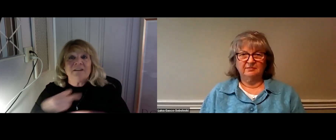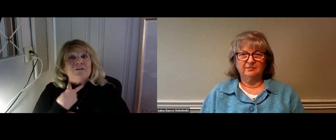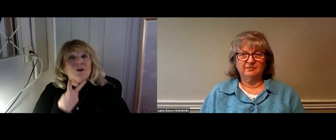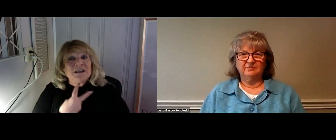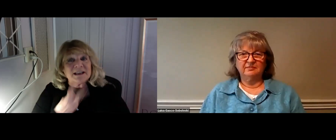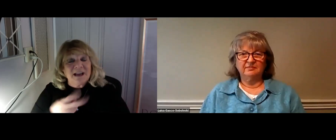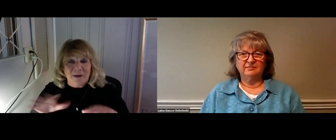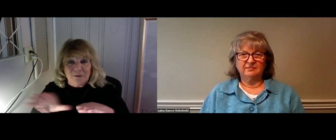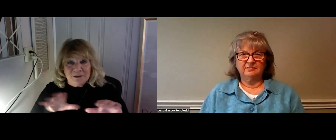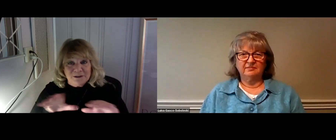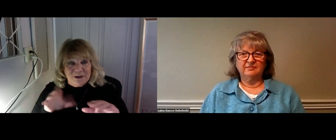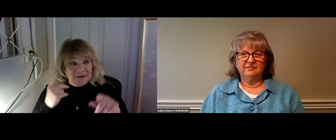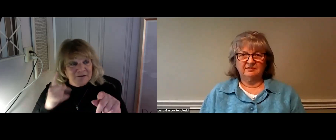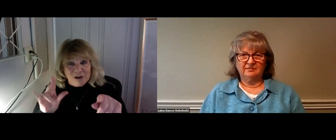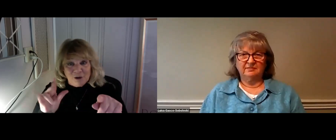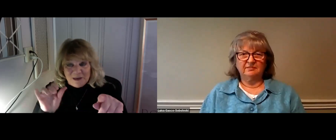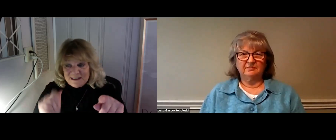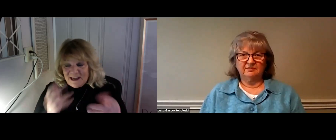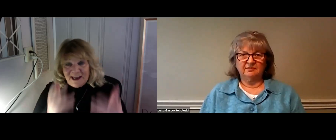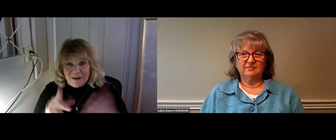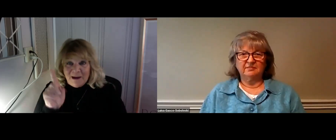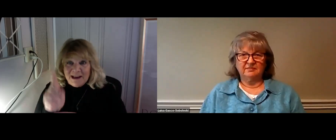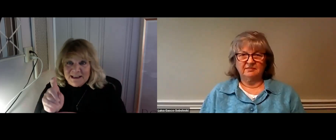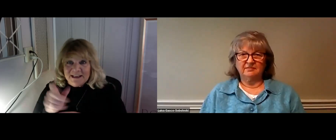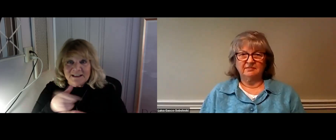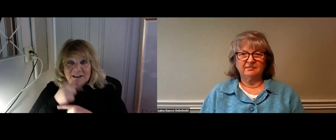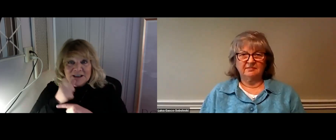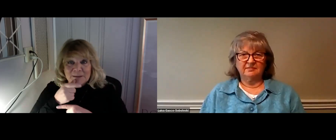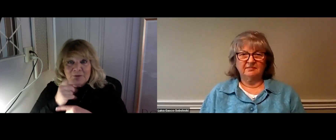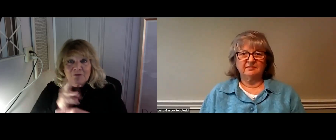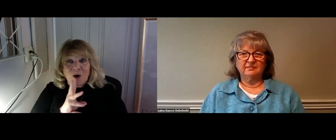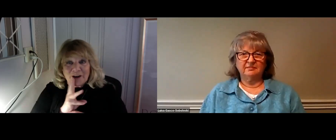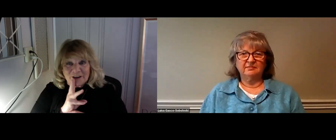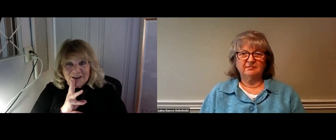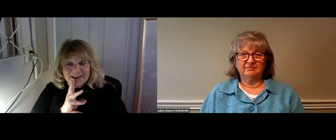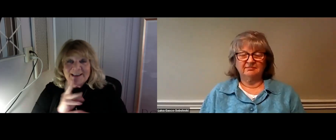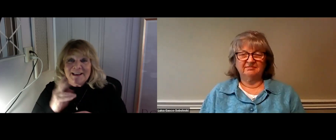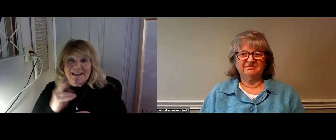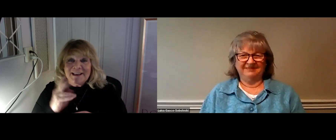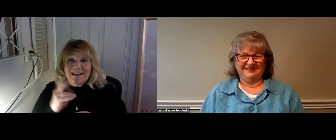voicing I will be doing for Luisa and I might need a little sip of water so you